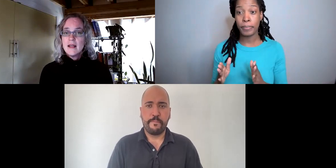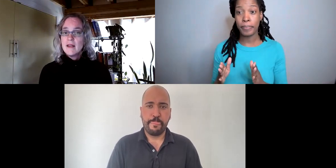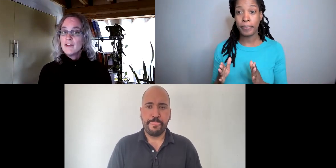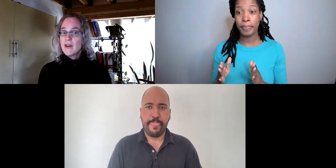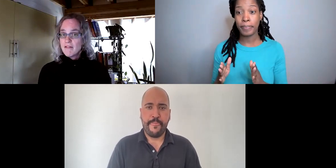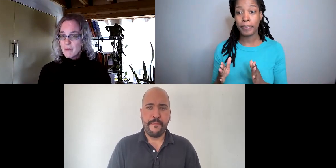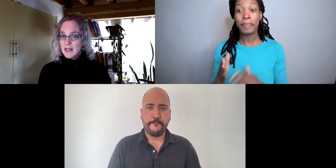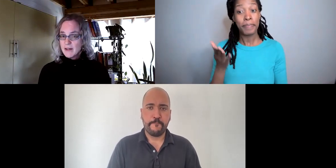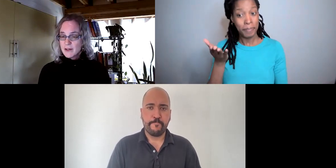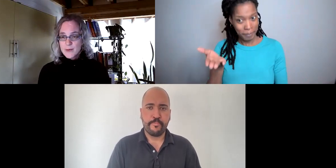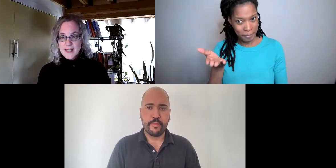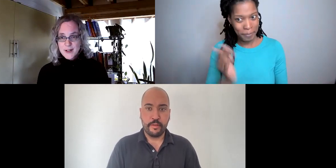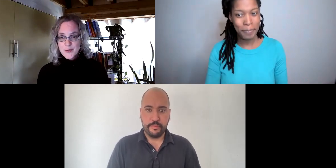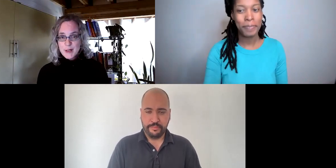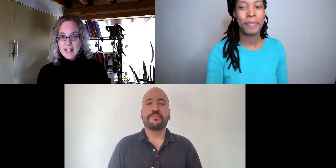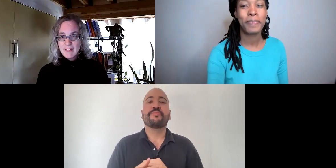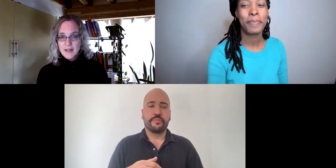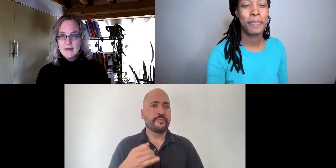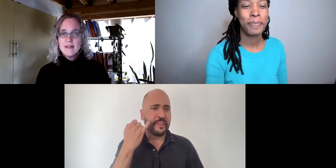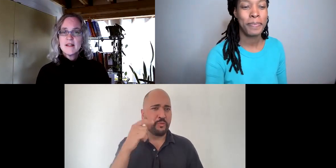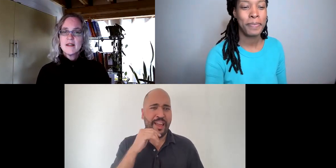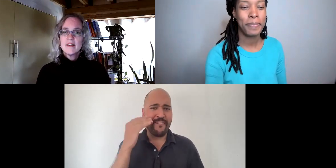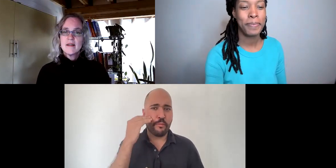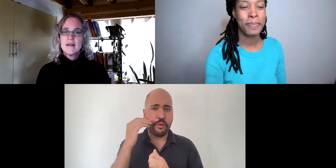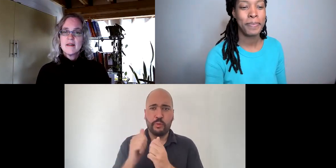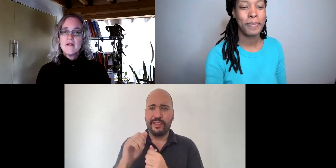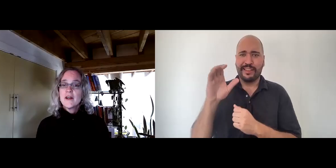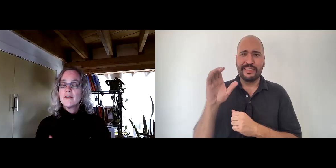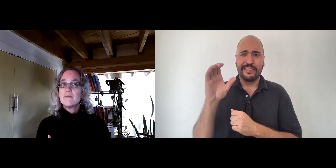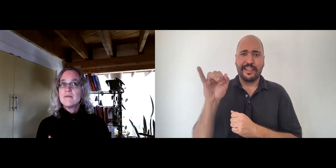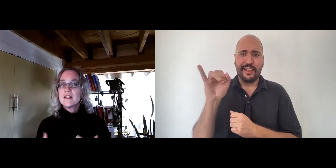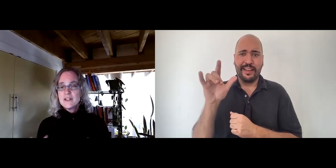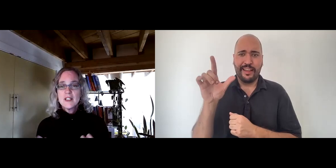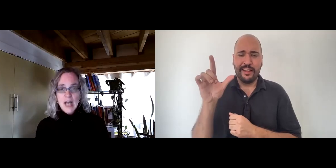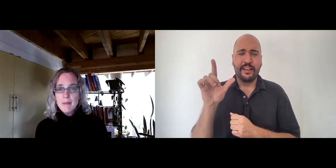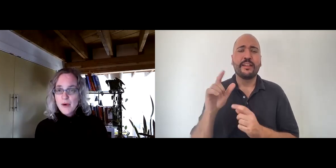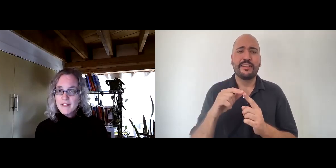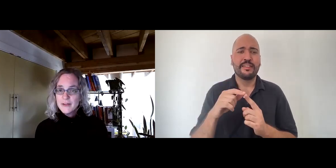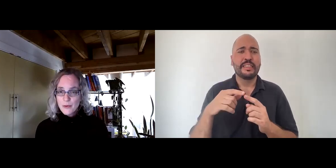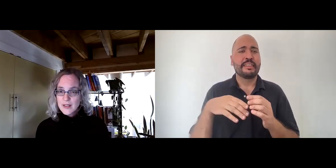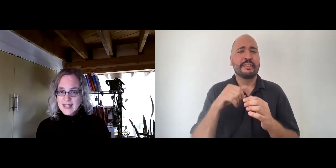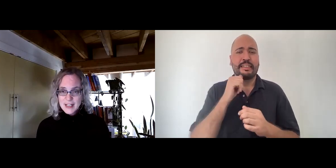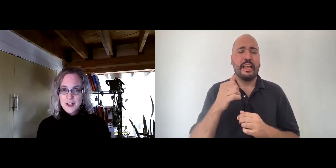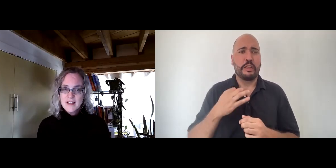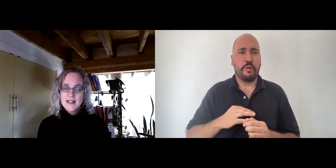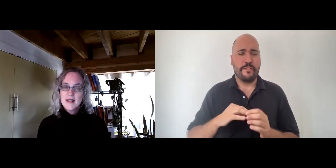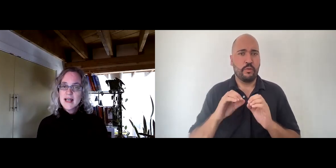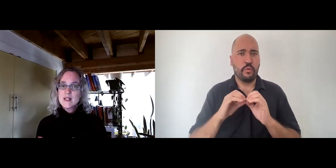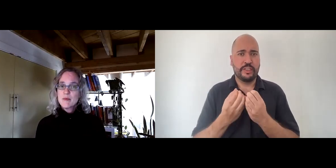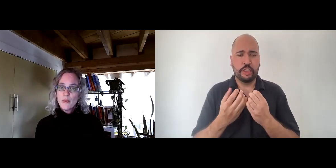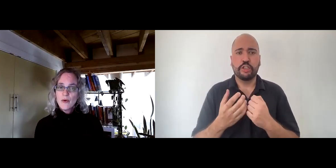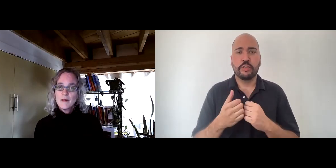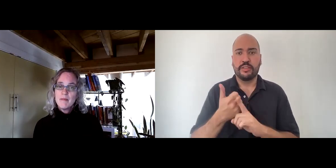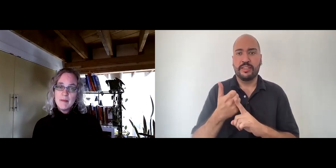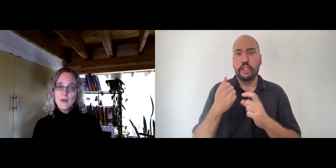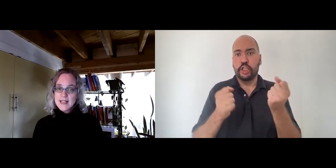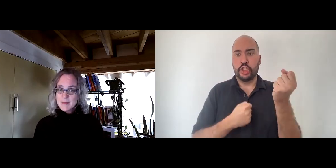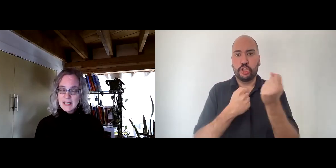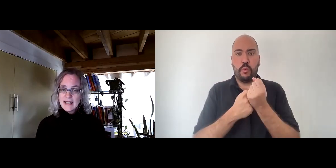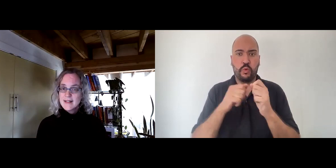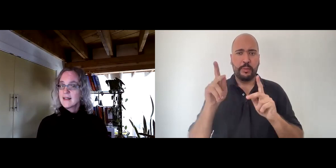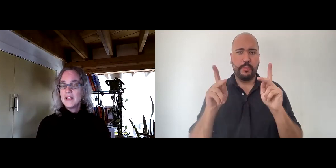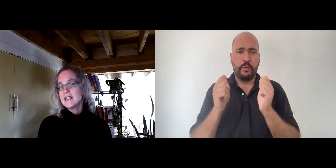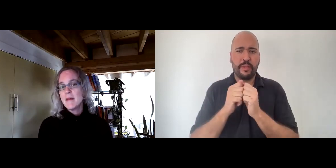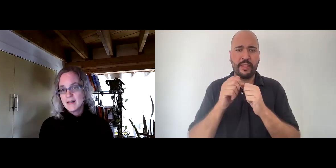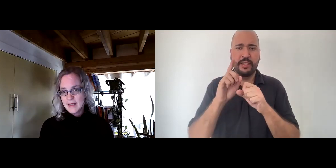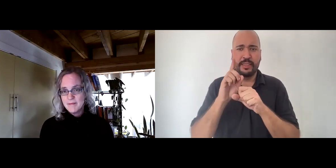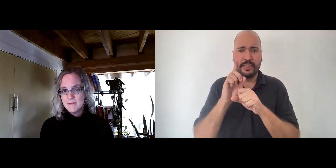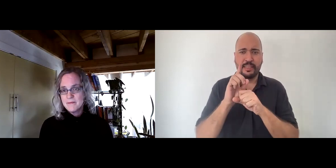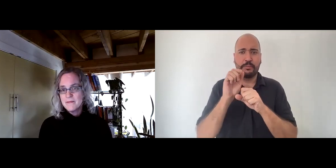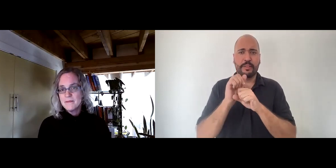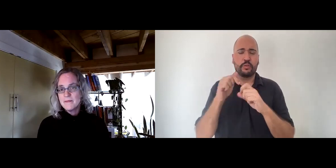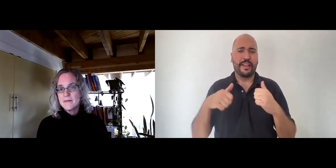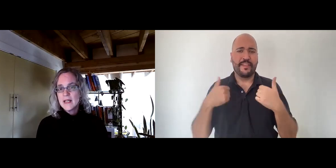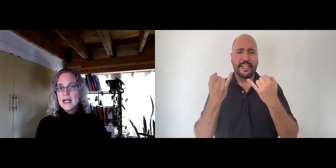If you're not familiar with centers for independent living, they're essentially nonprofit organizations that support people with disabilities living independently.